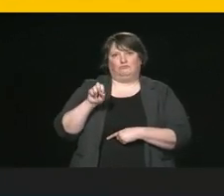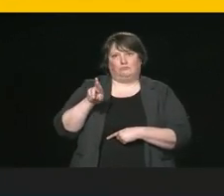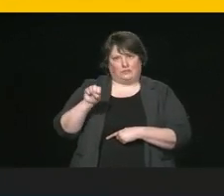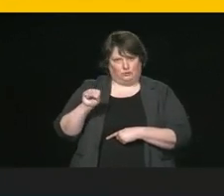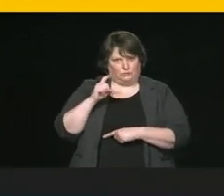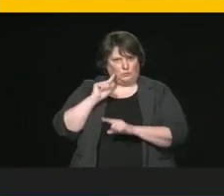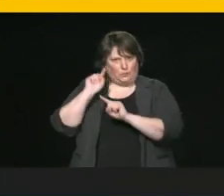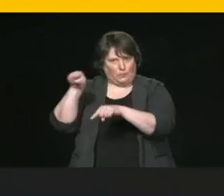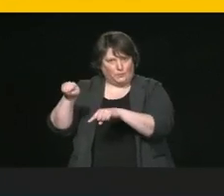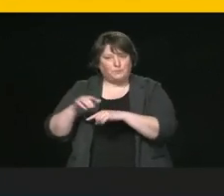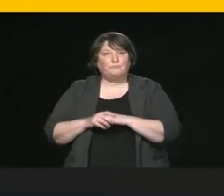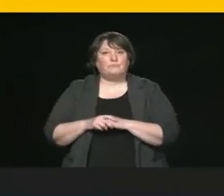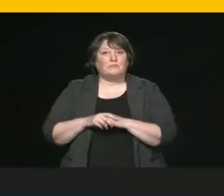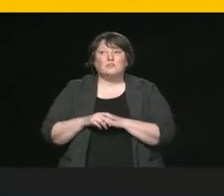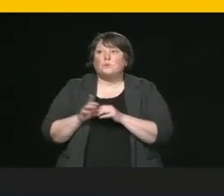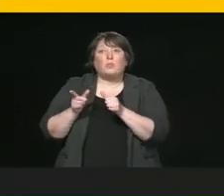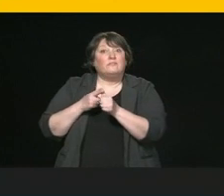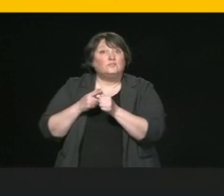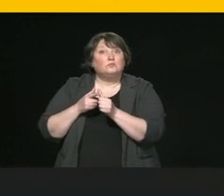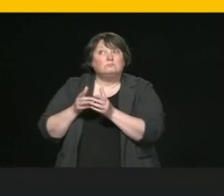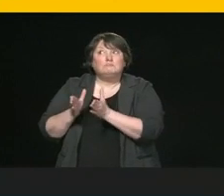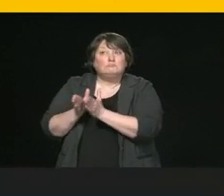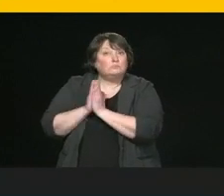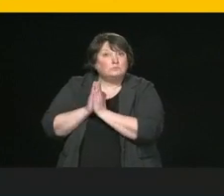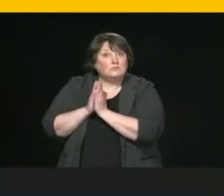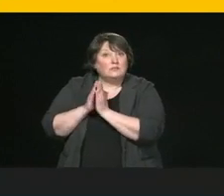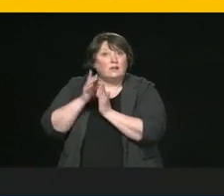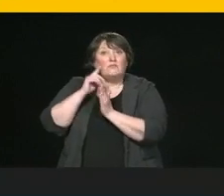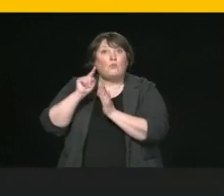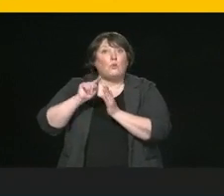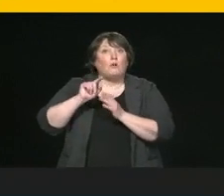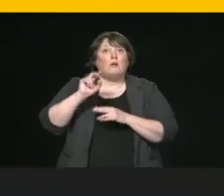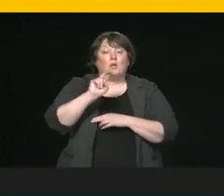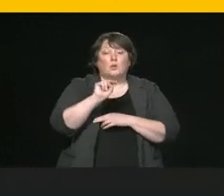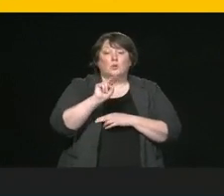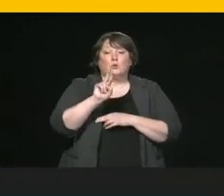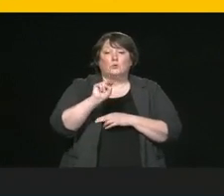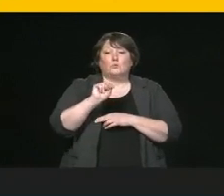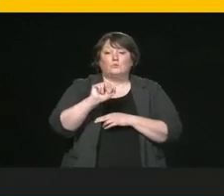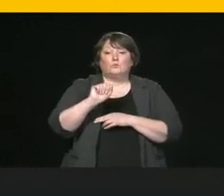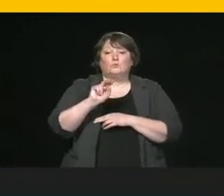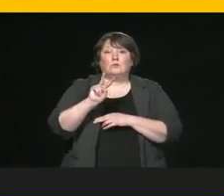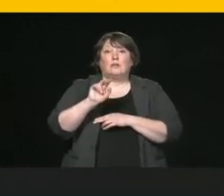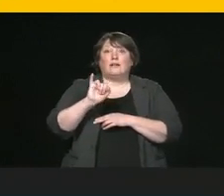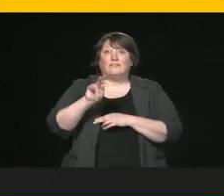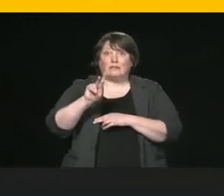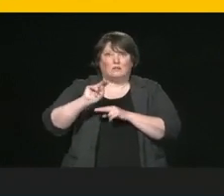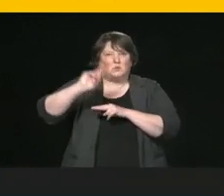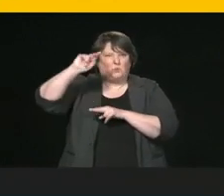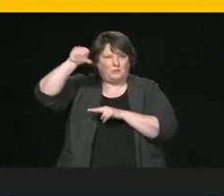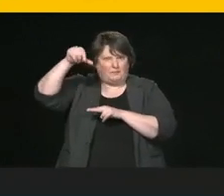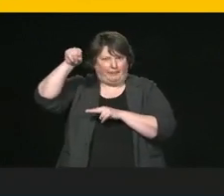RANGERS WILL BE THERE TO LEND A HAND.